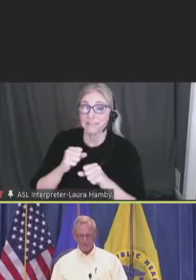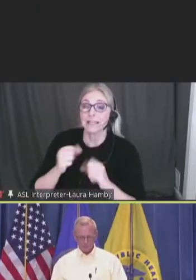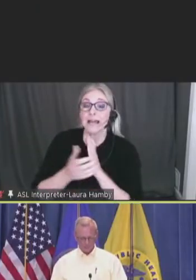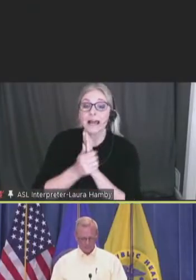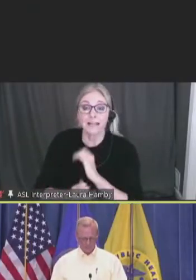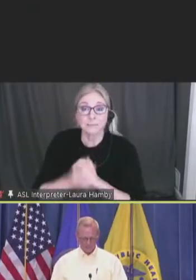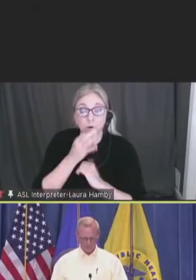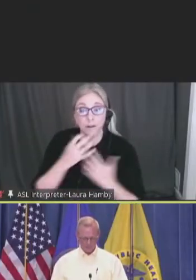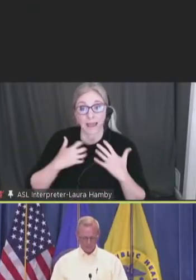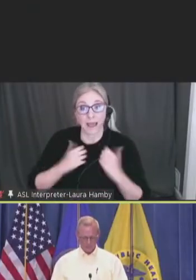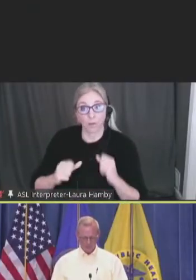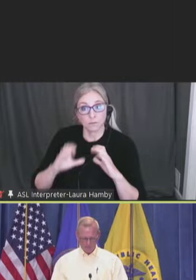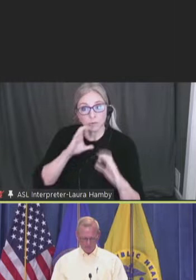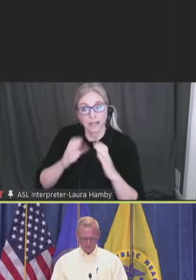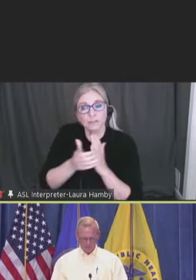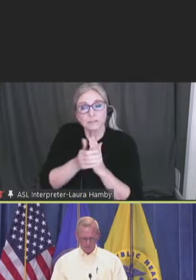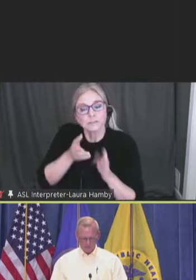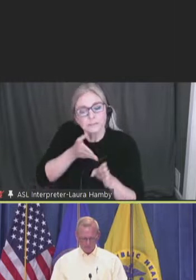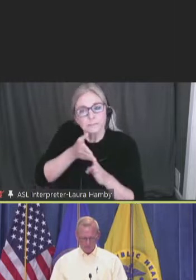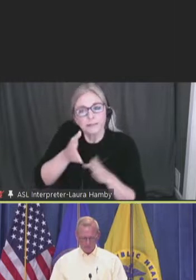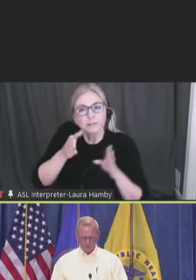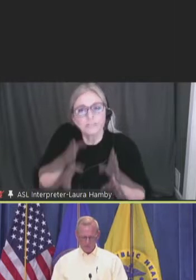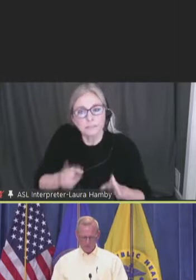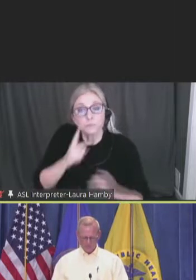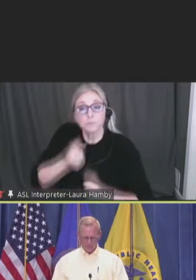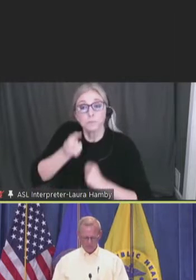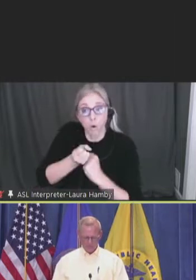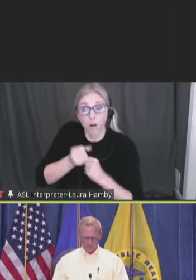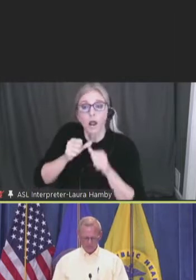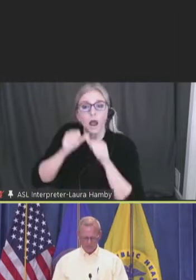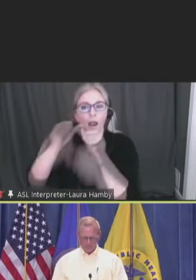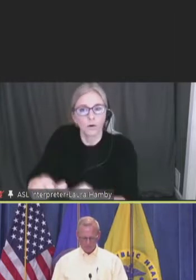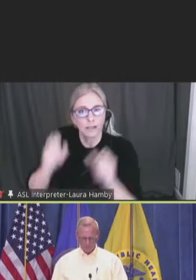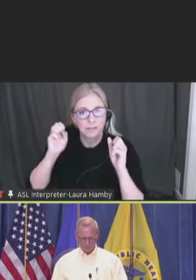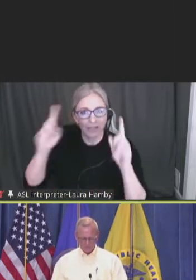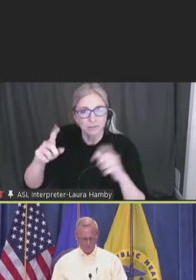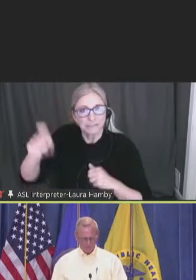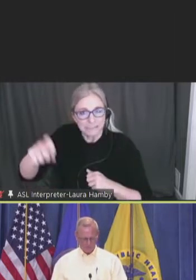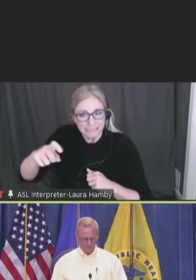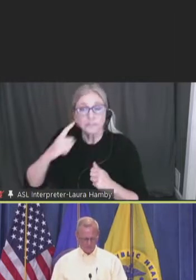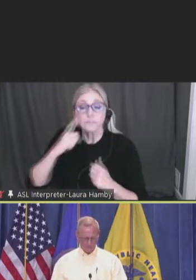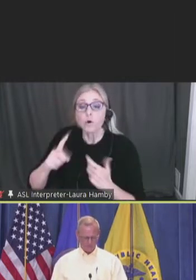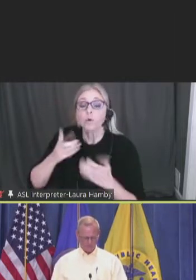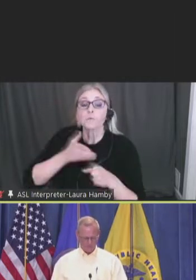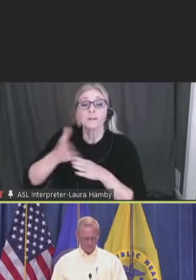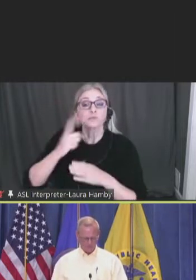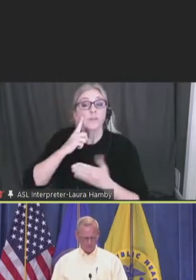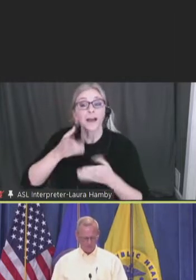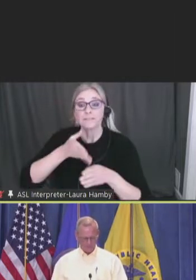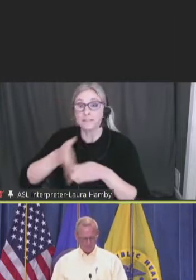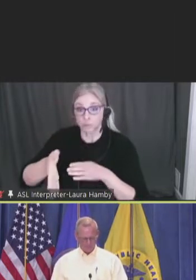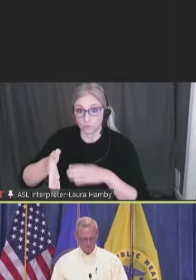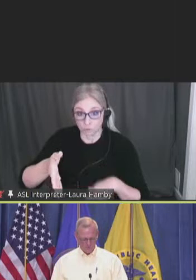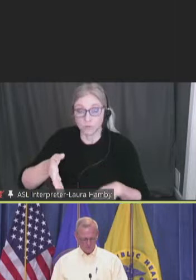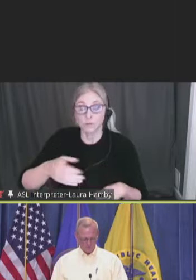specialists to support the ongoing educational needs of professionals in the field.